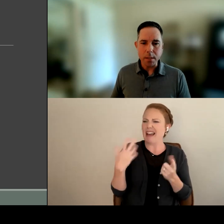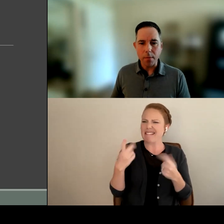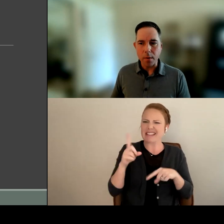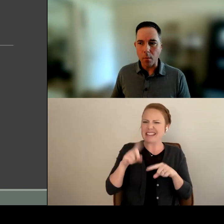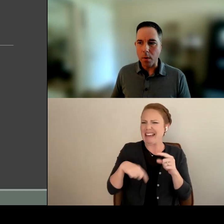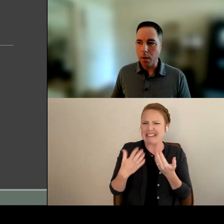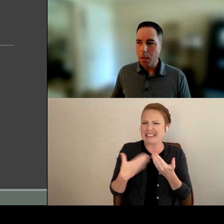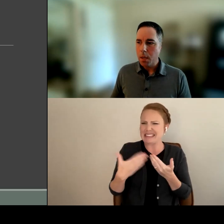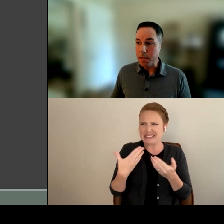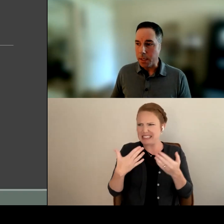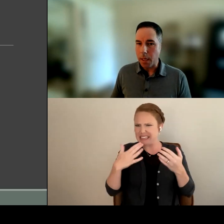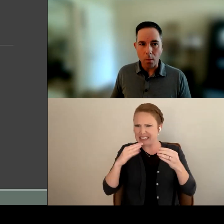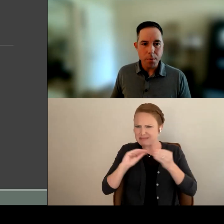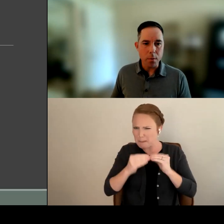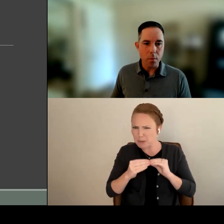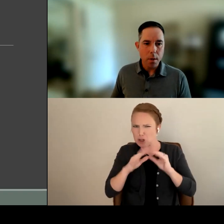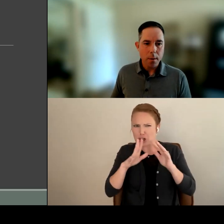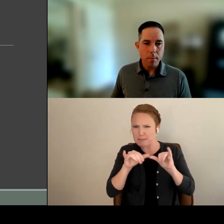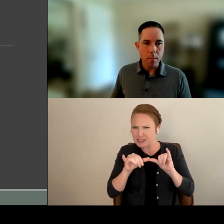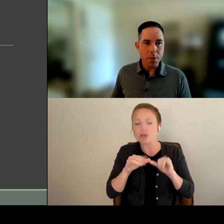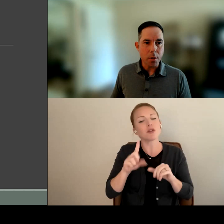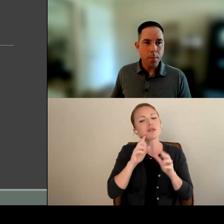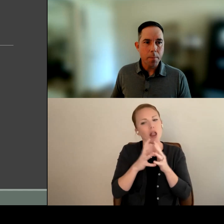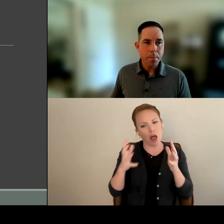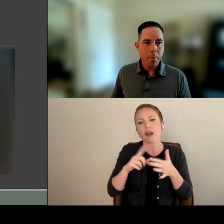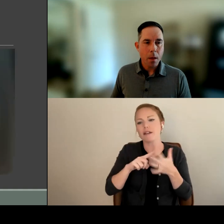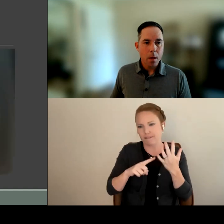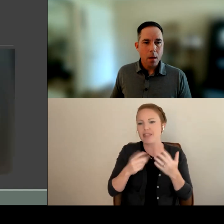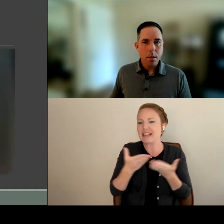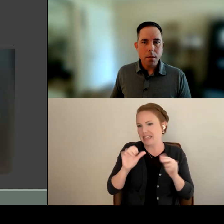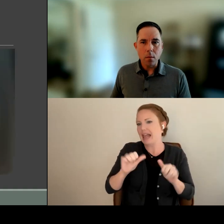things out there that will indeed help to measure.